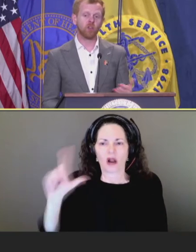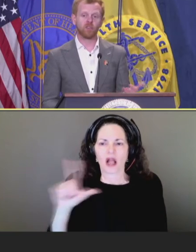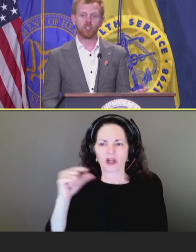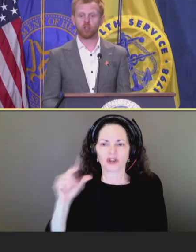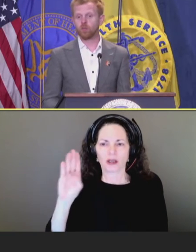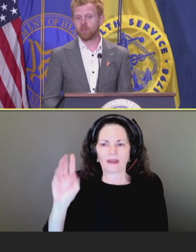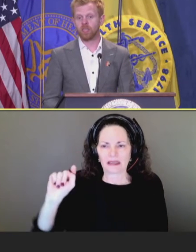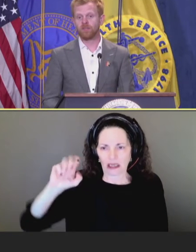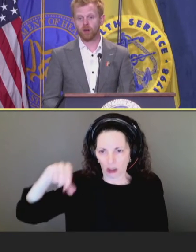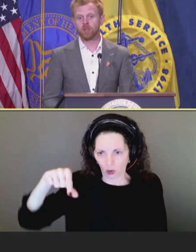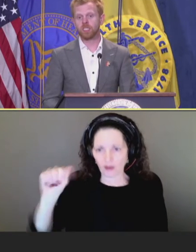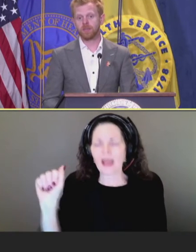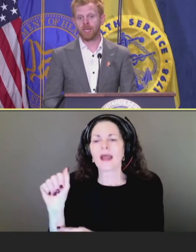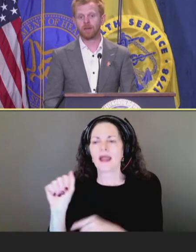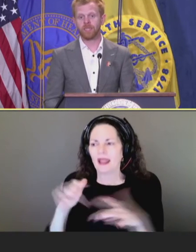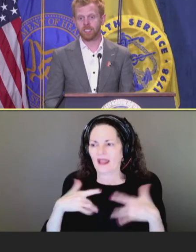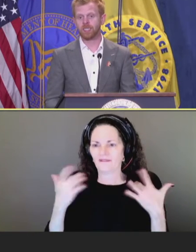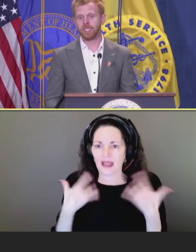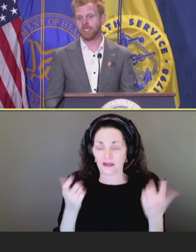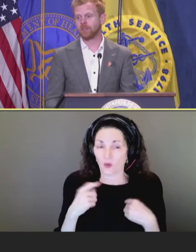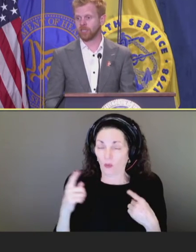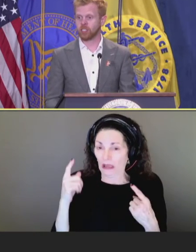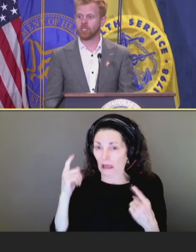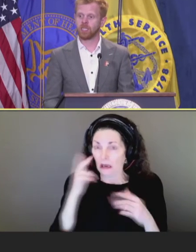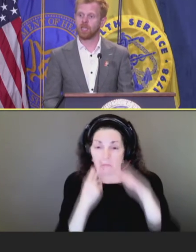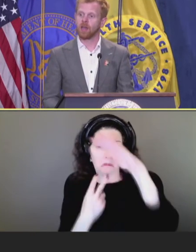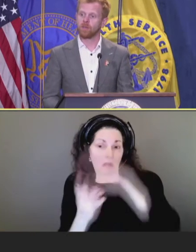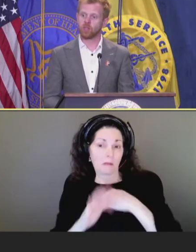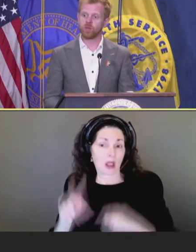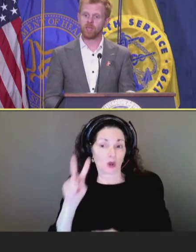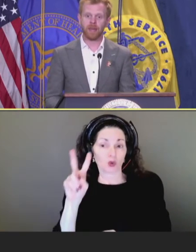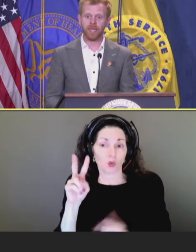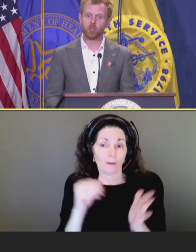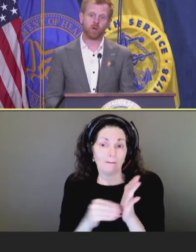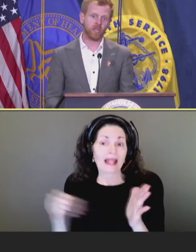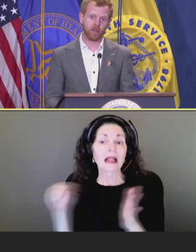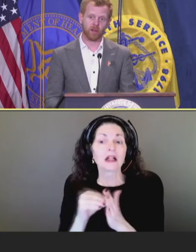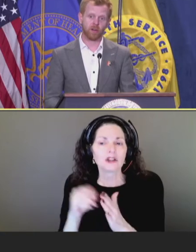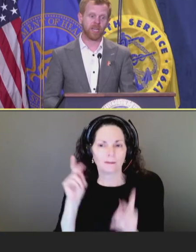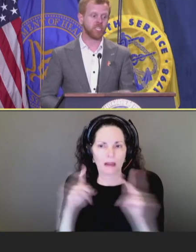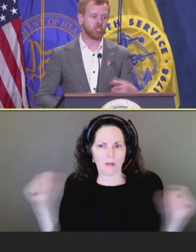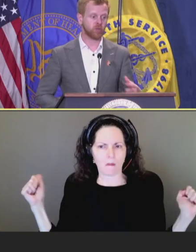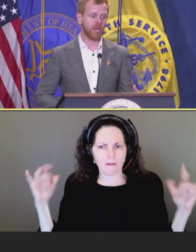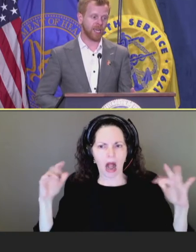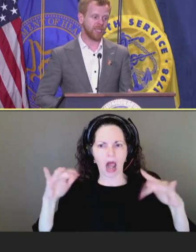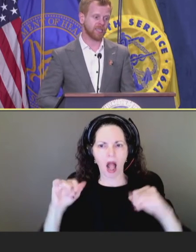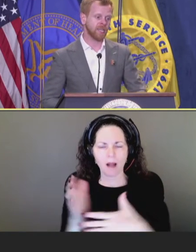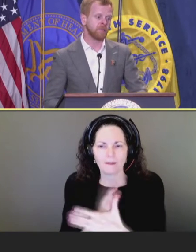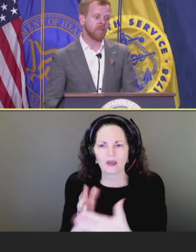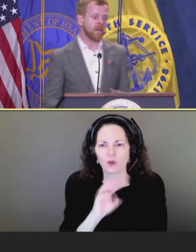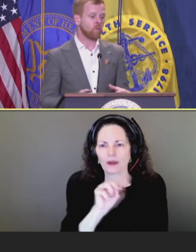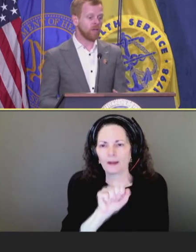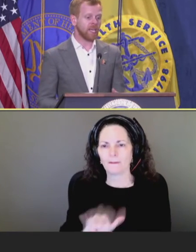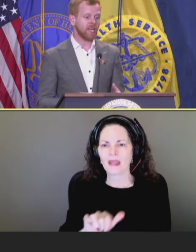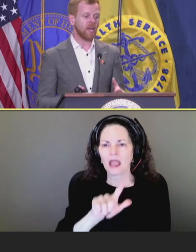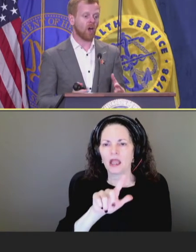over two million folks to be coming to the D.C. region between May 23rd and June 8th. And we are